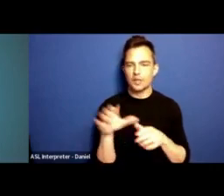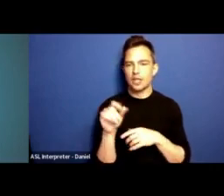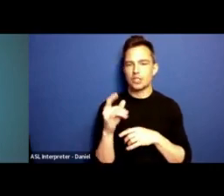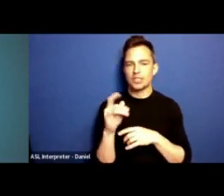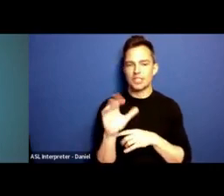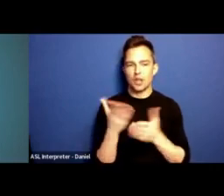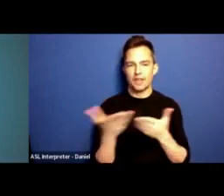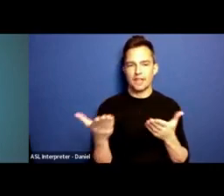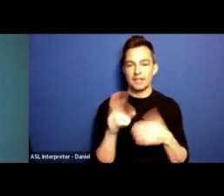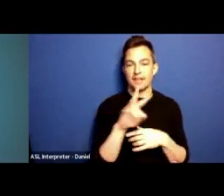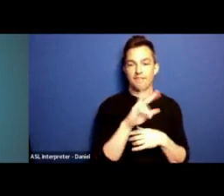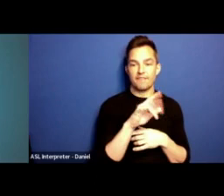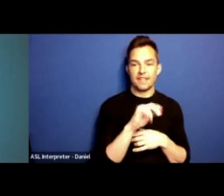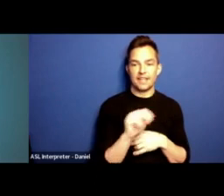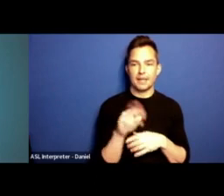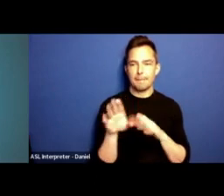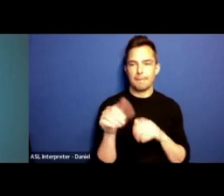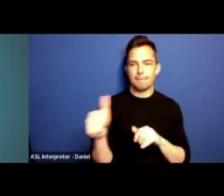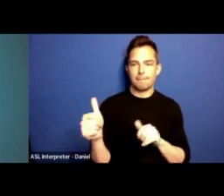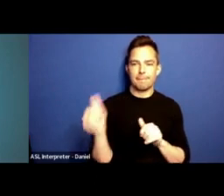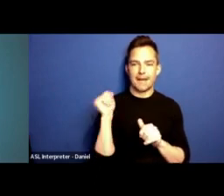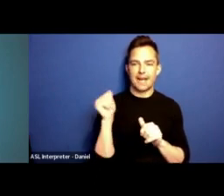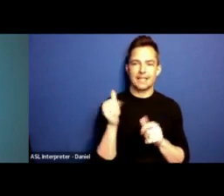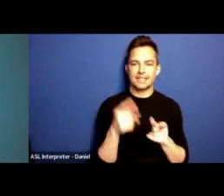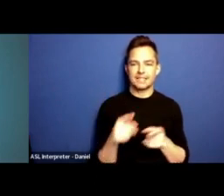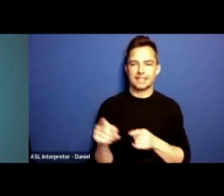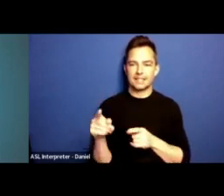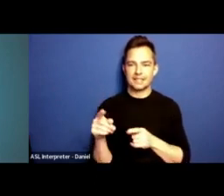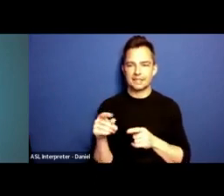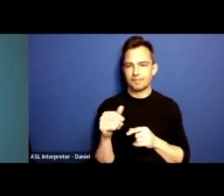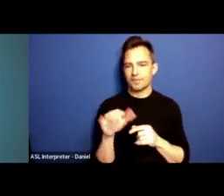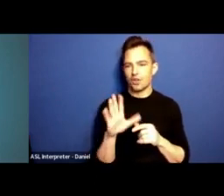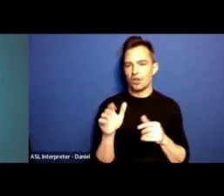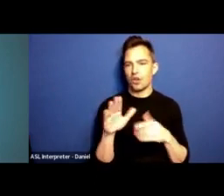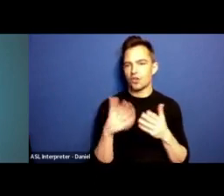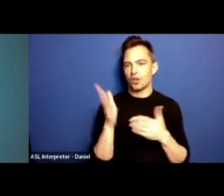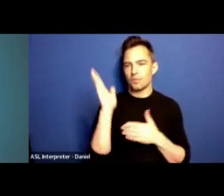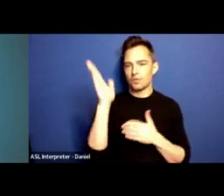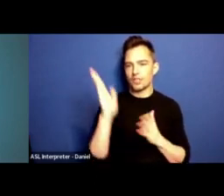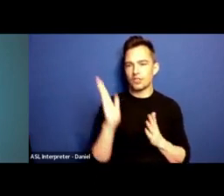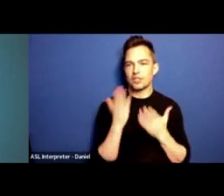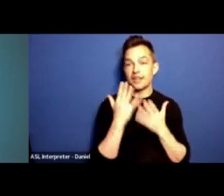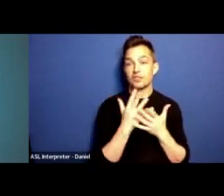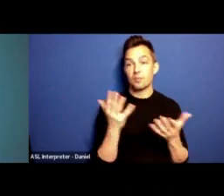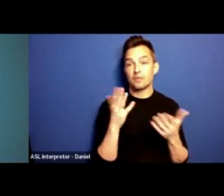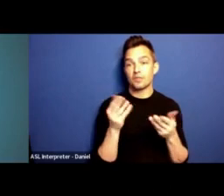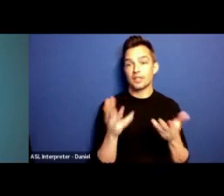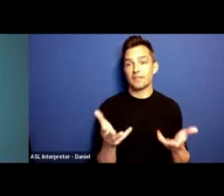in Vivian behind the scene. And I want to thank all the presenters. Thank you so much for diving your time, I know